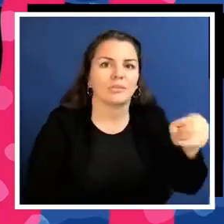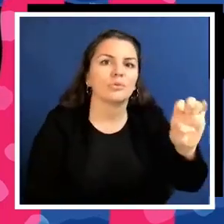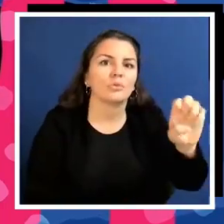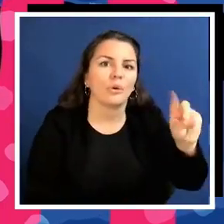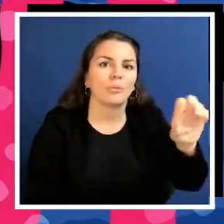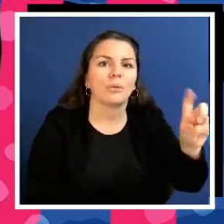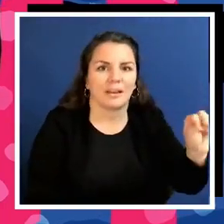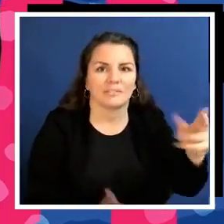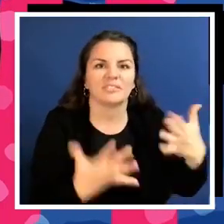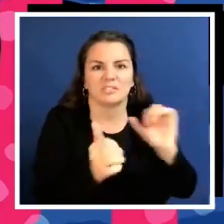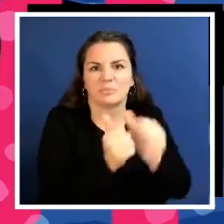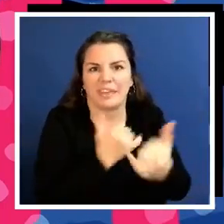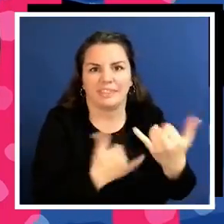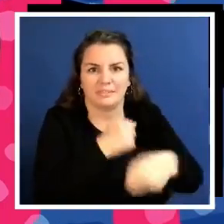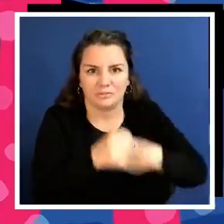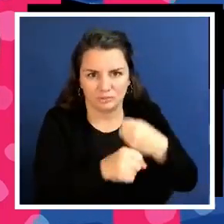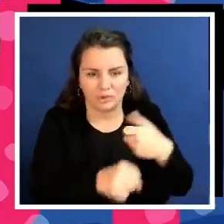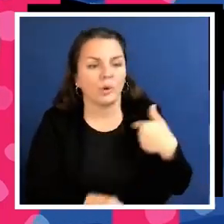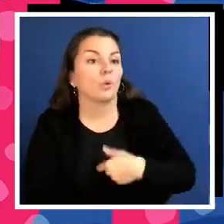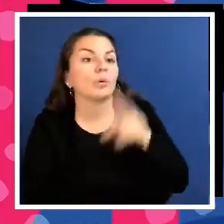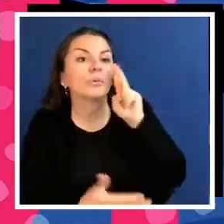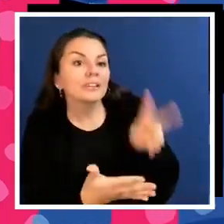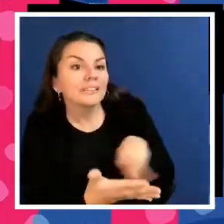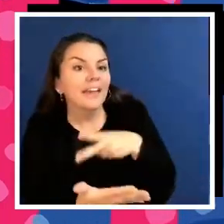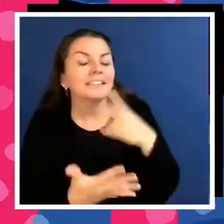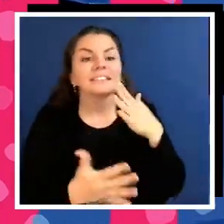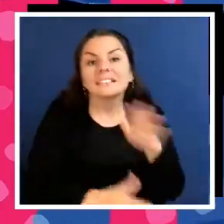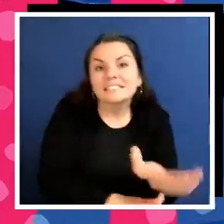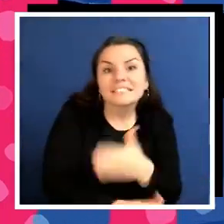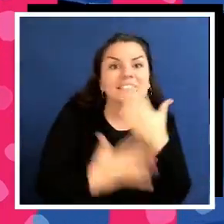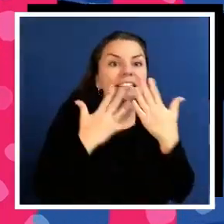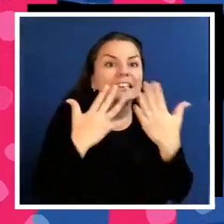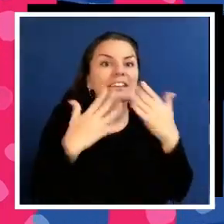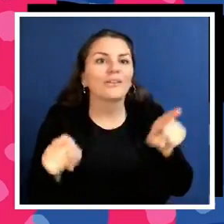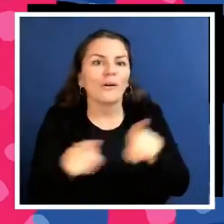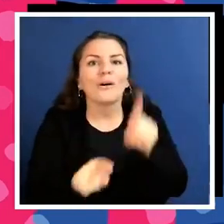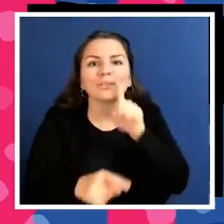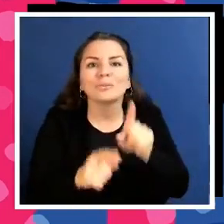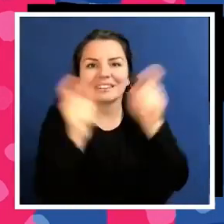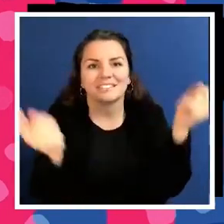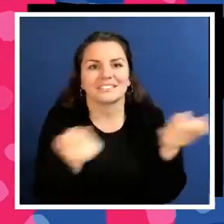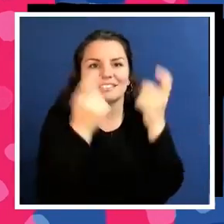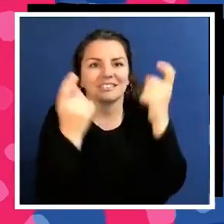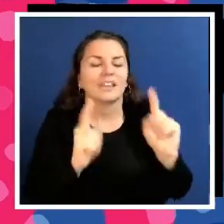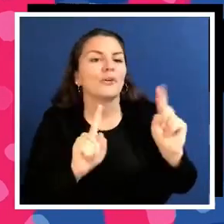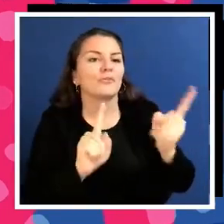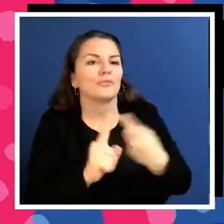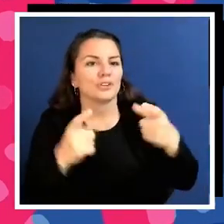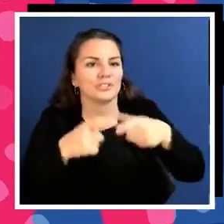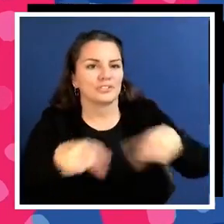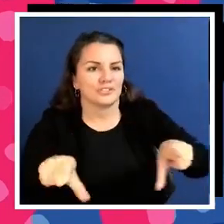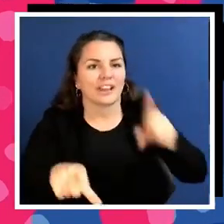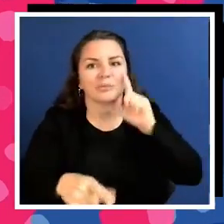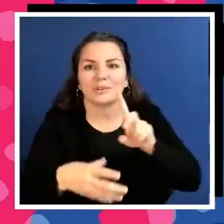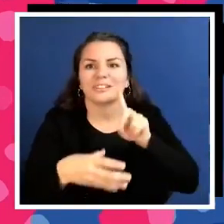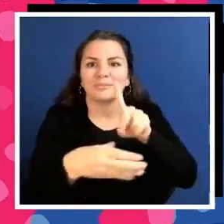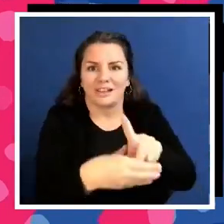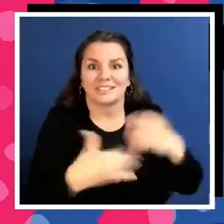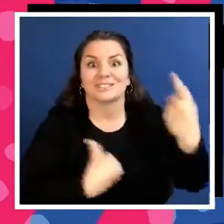RESCUE PLAN THAT JOE BIDEN PASSED EARLIER THIS YEAR.